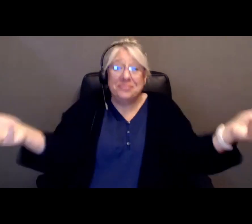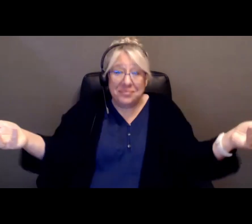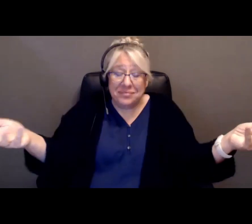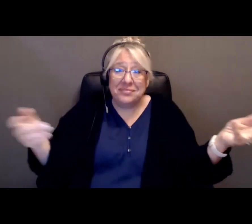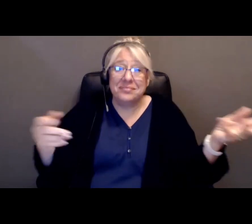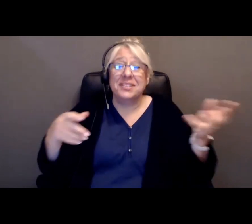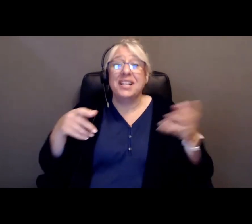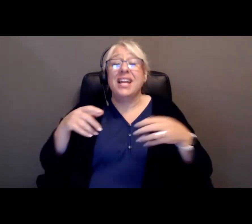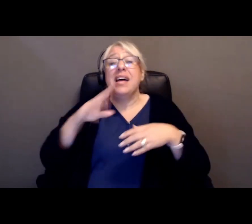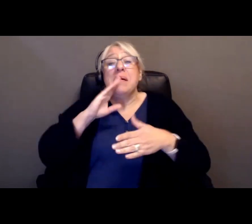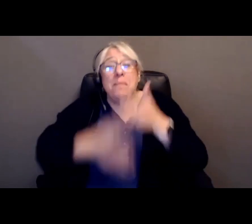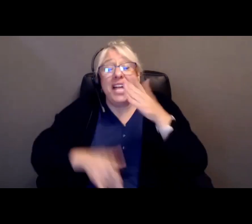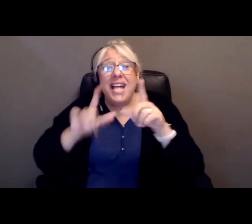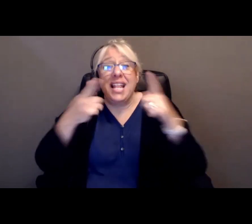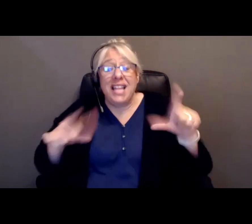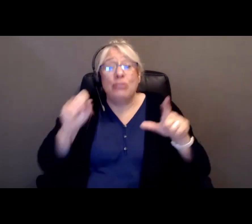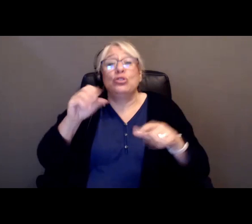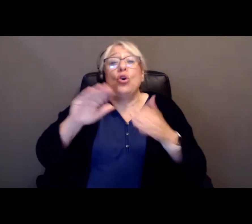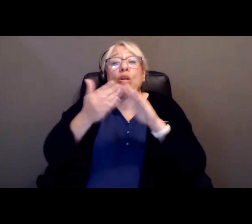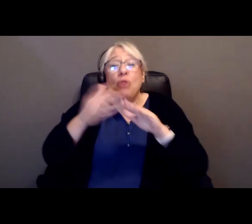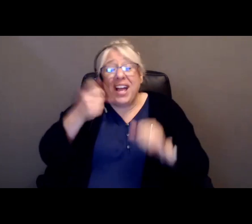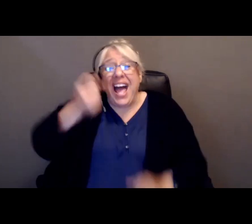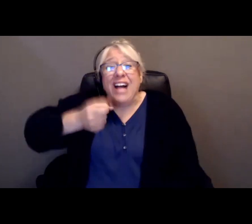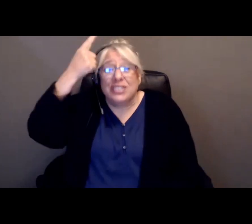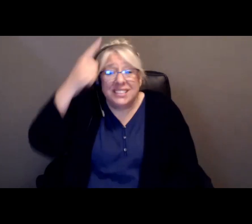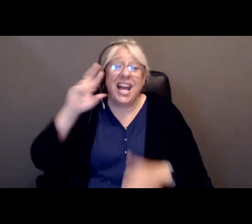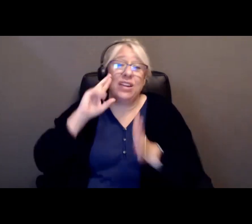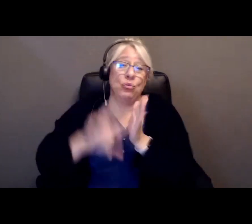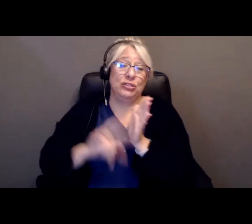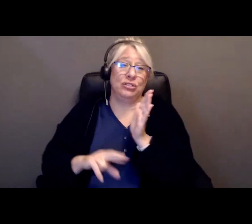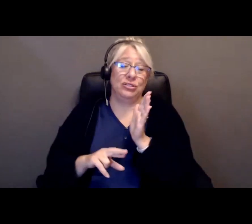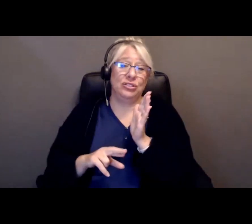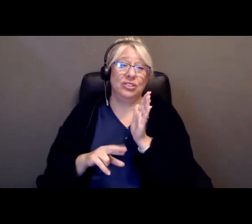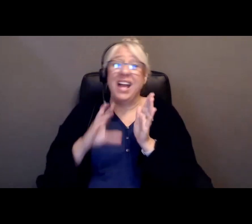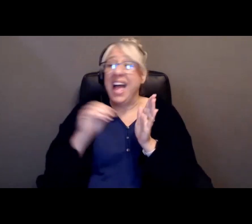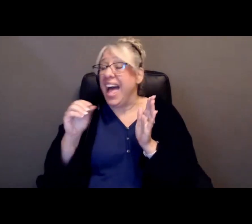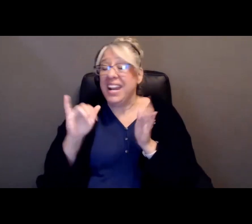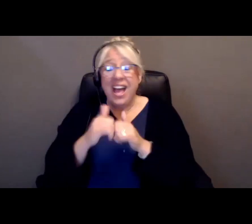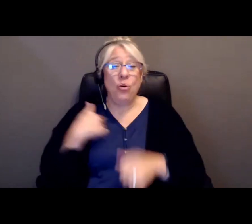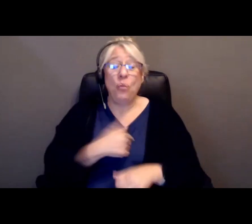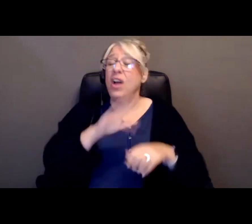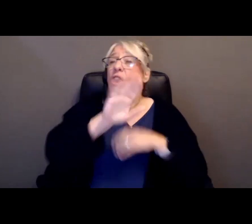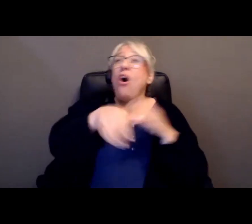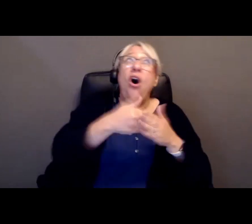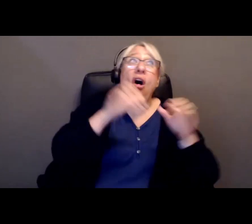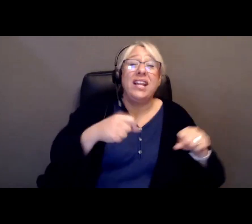the research that's happening, the ramifications. How we all can have a voice. Whether it's loud or